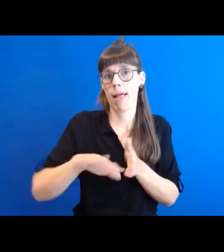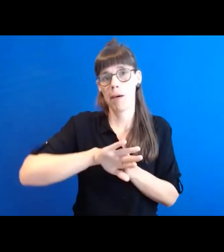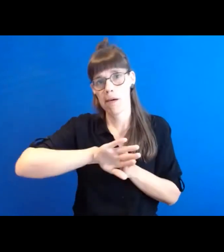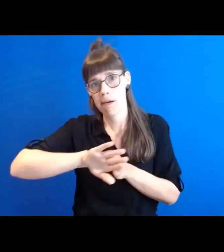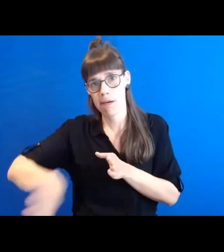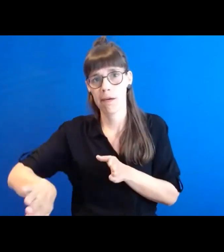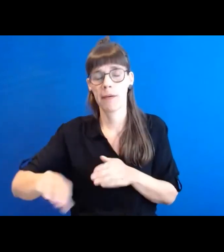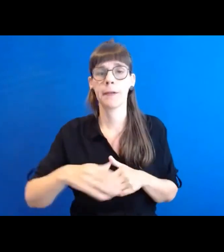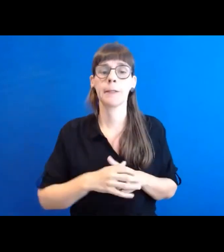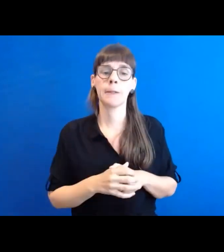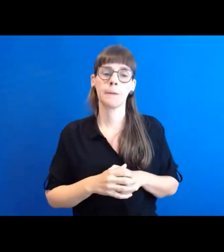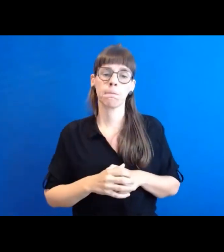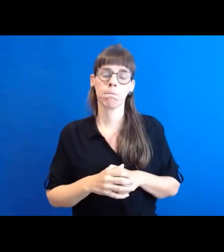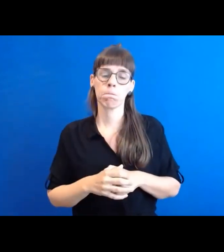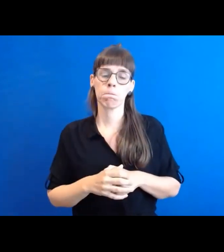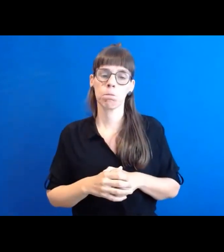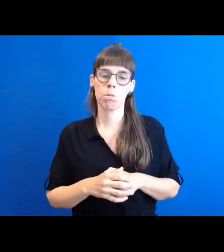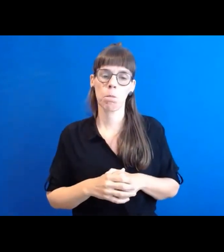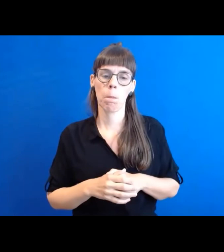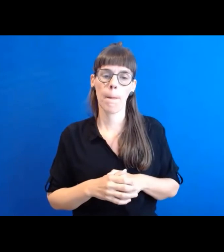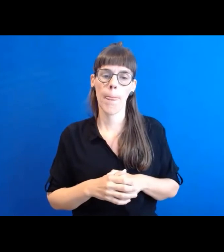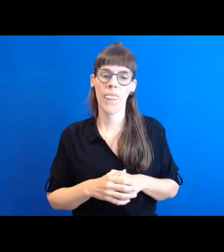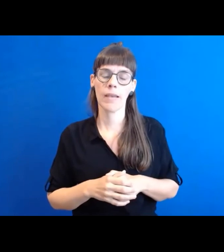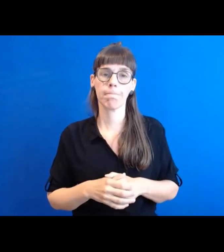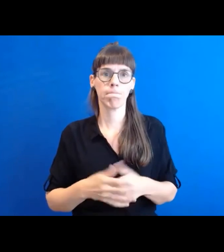, camp representative structures leads to their ongoing exclusion from